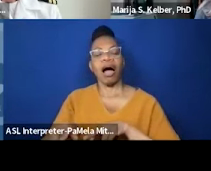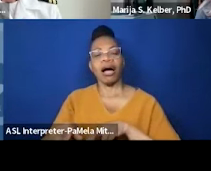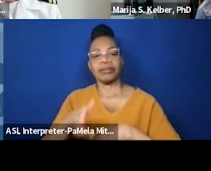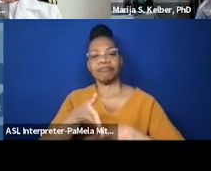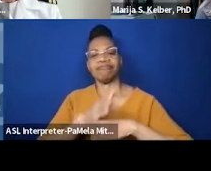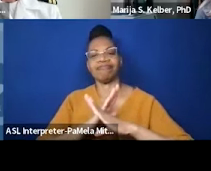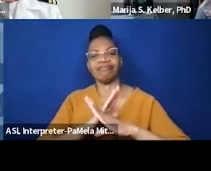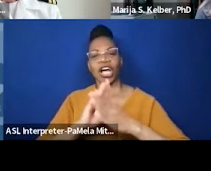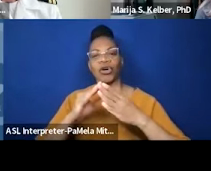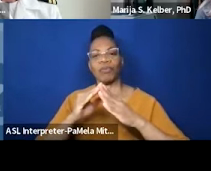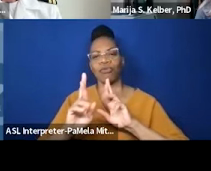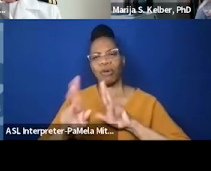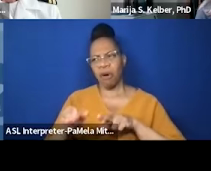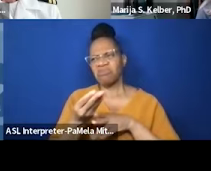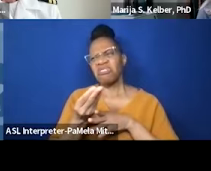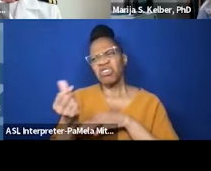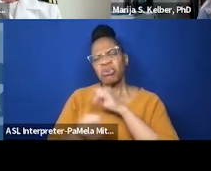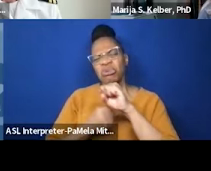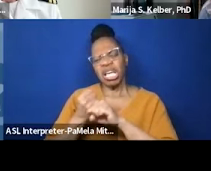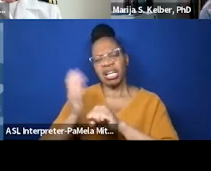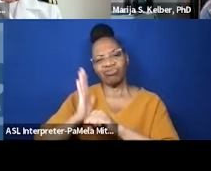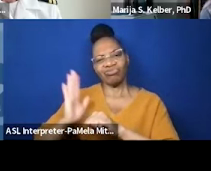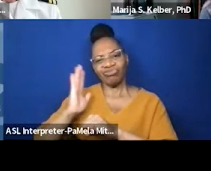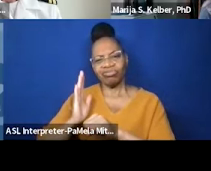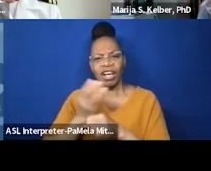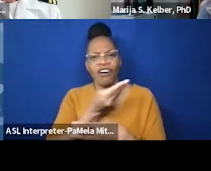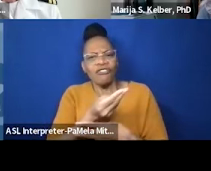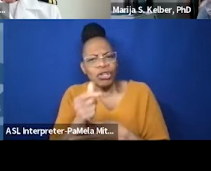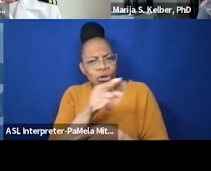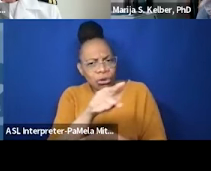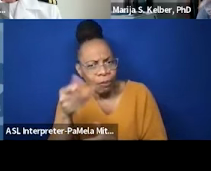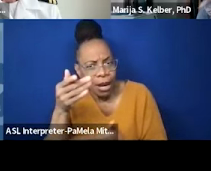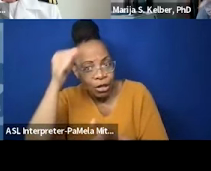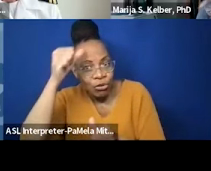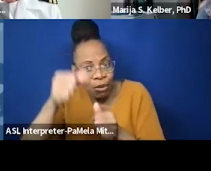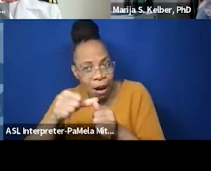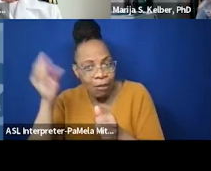that came out couple of years ago. Some of you may remember it. So in this report,